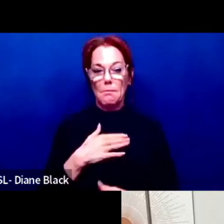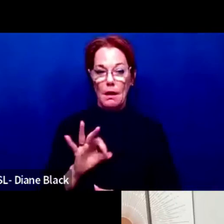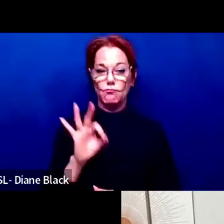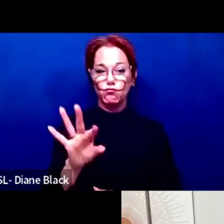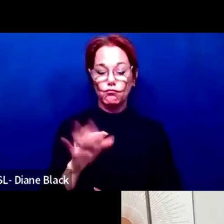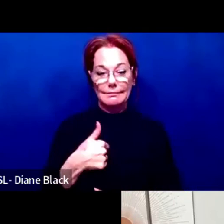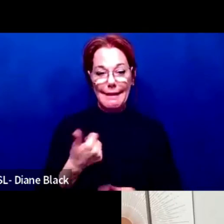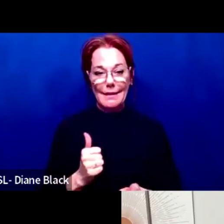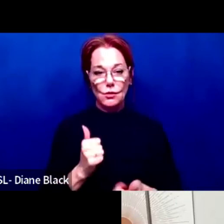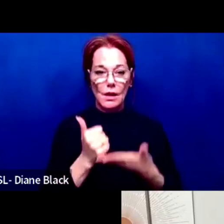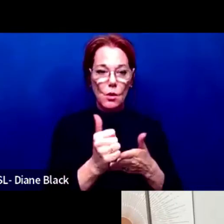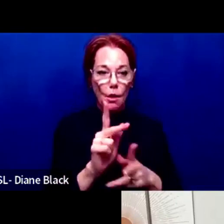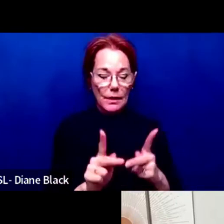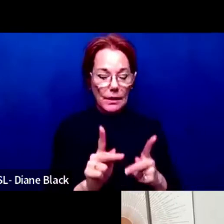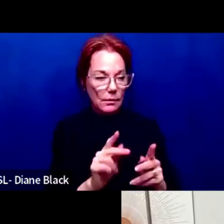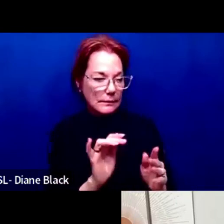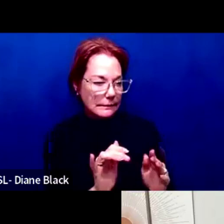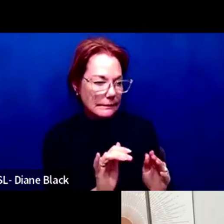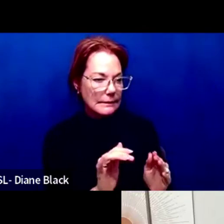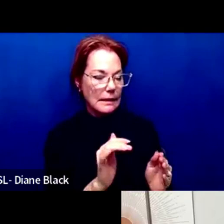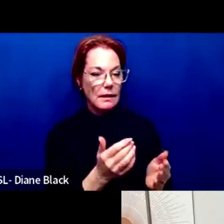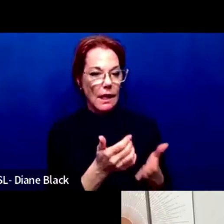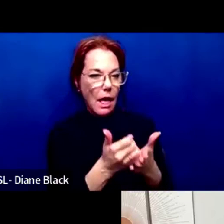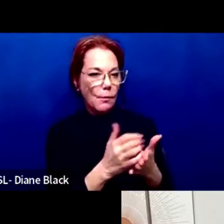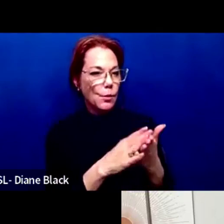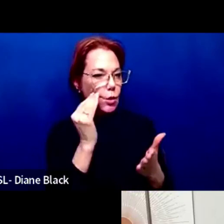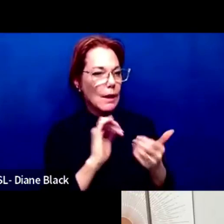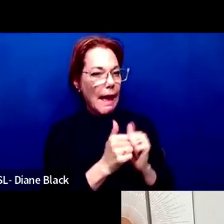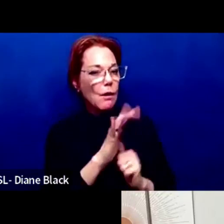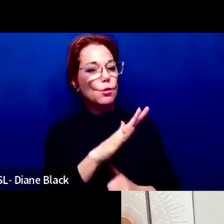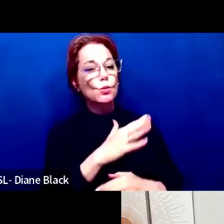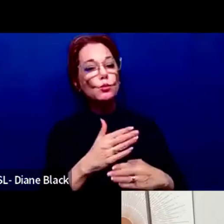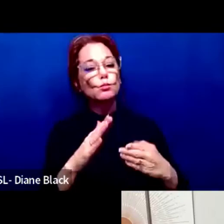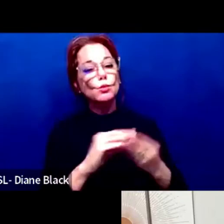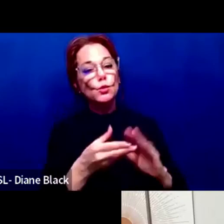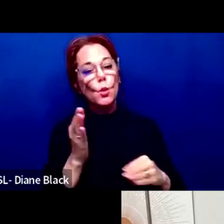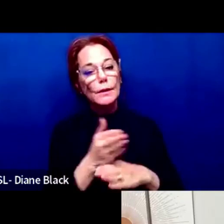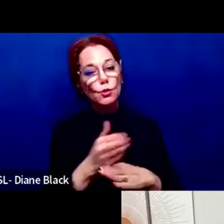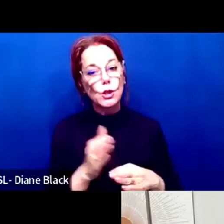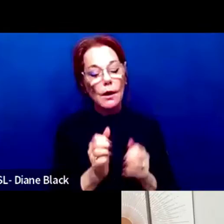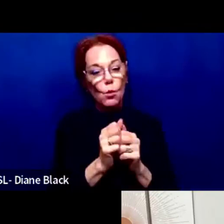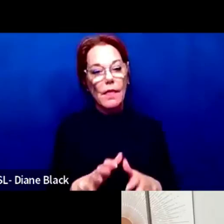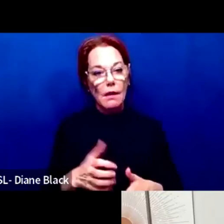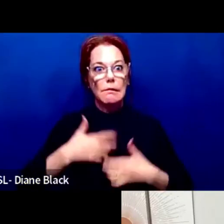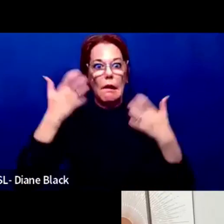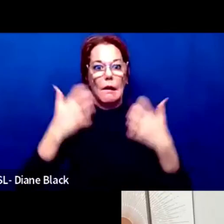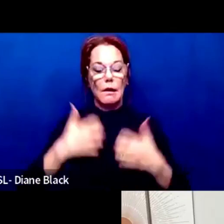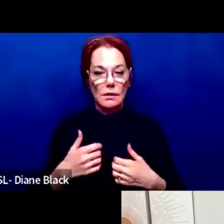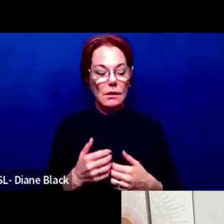people learn how to tell their story in a way to where they're not upset anymore. They're kind of past it, and they want to be more productive, and no stories.